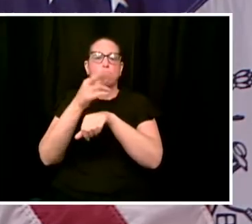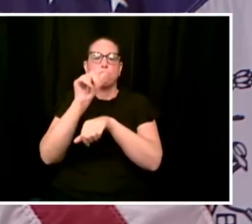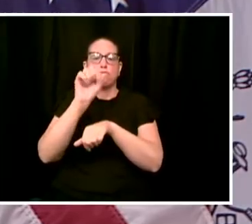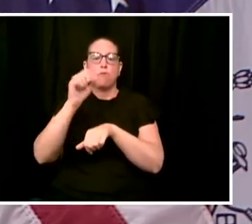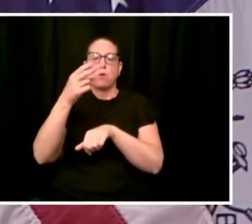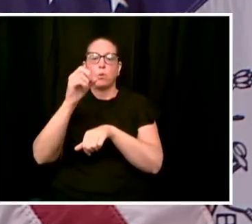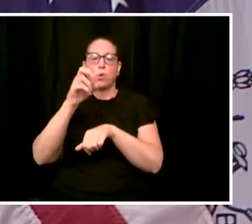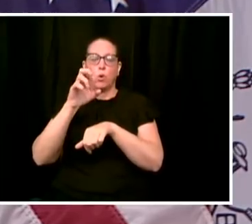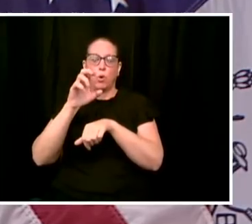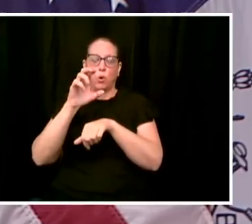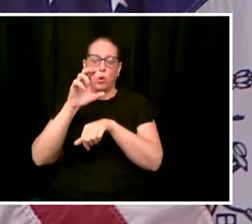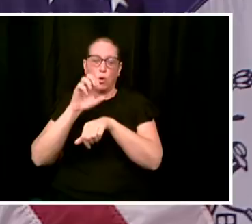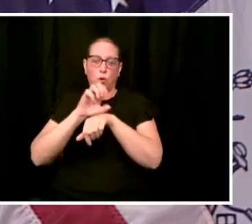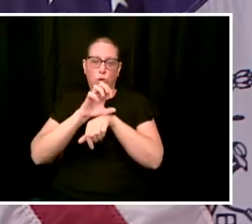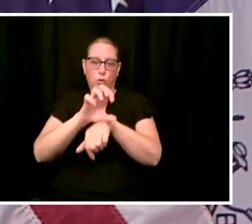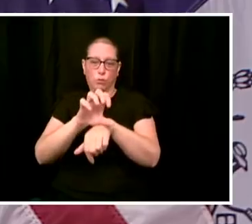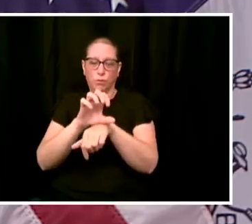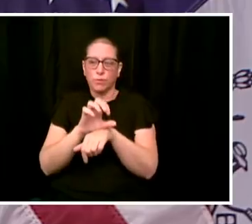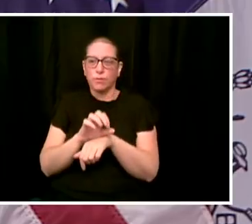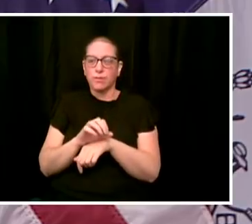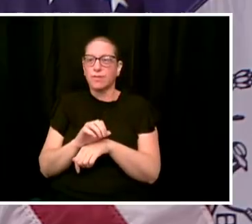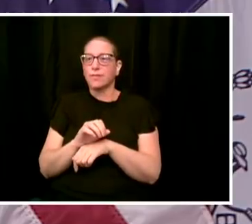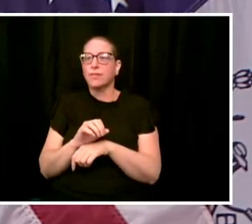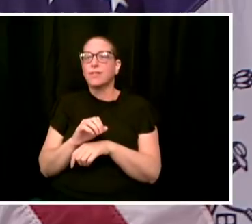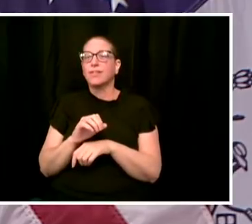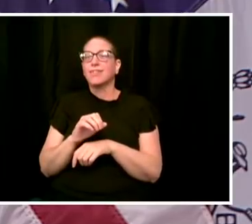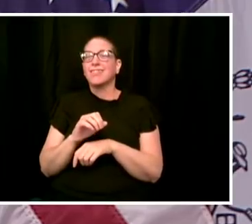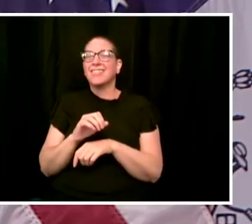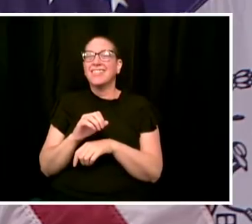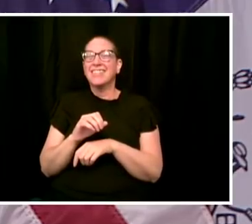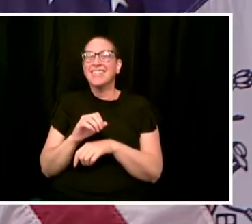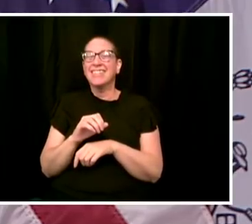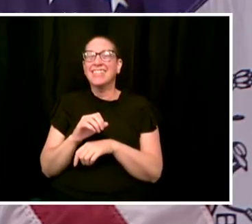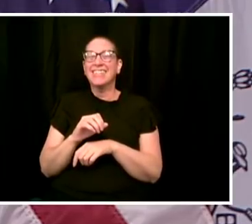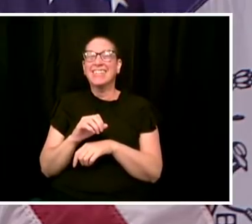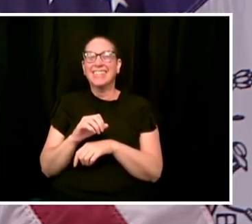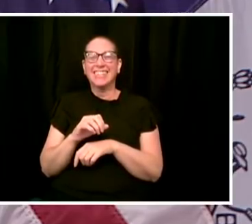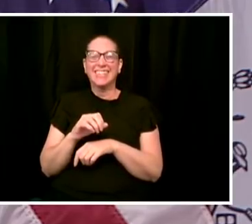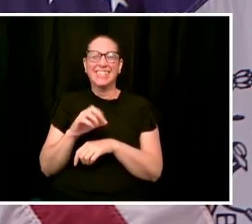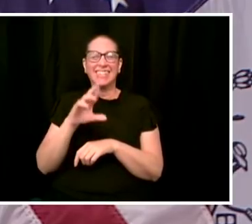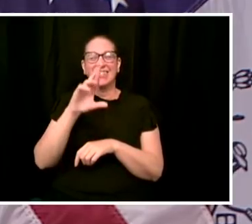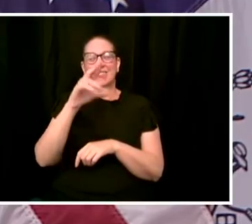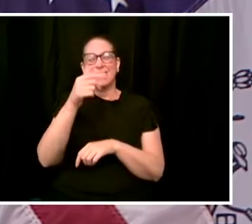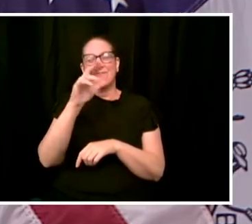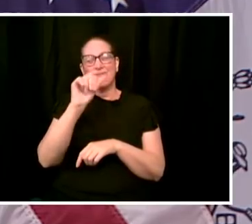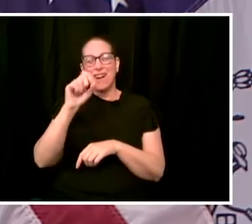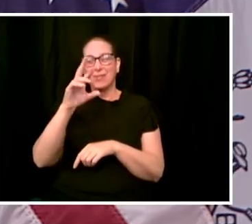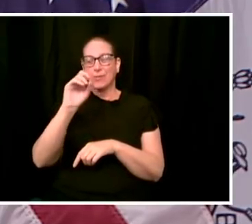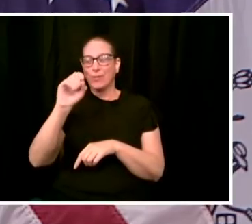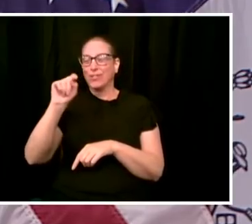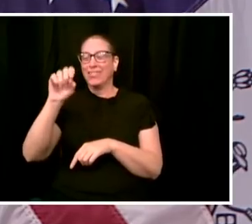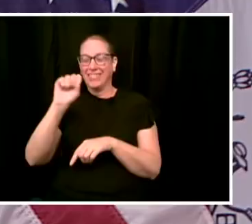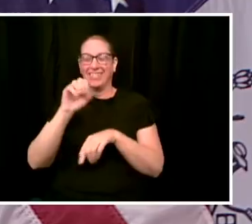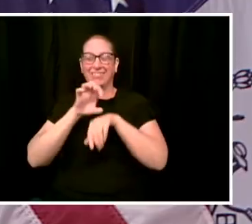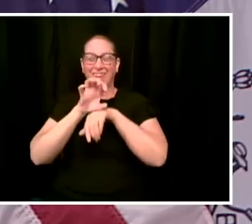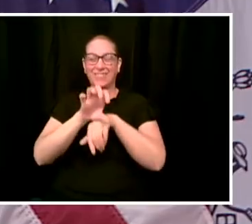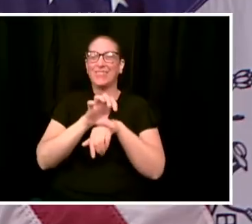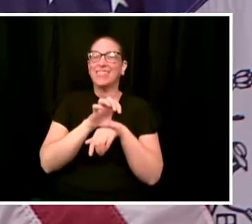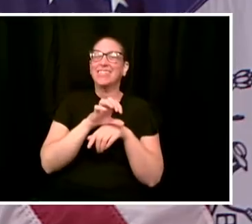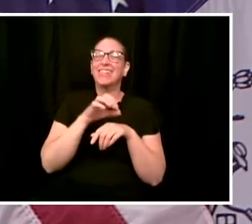BROADEN T.OU THIS IS A FIRST STEP TO STRENGTHEN AND EMPOWER COMMUNITY BASED CLINICS IN